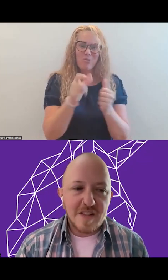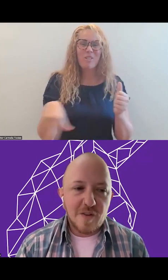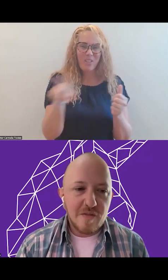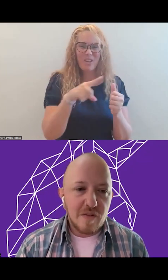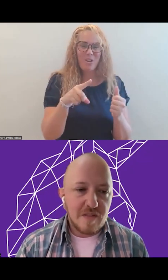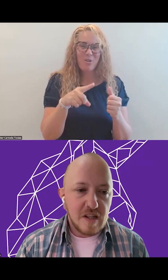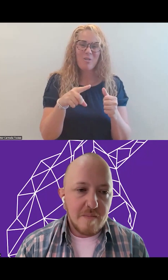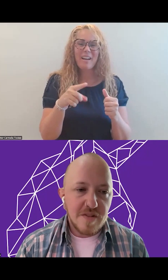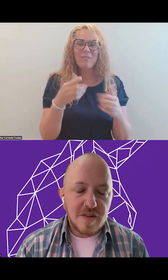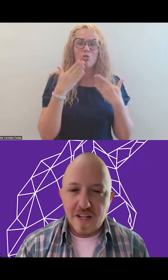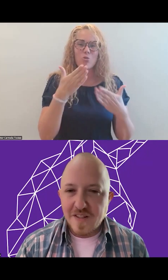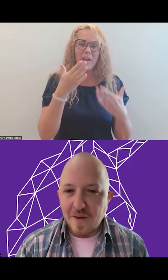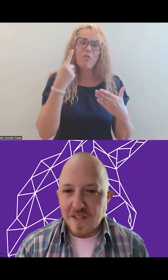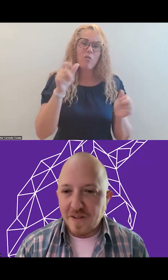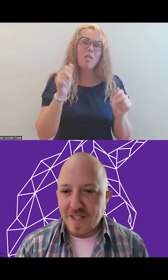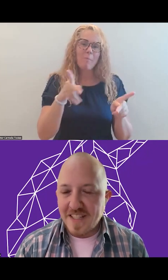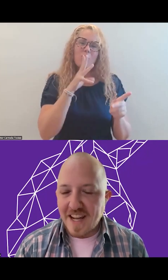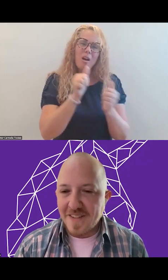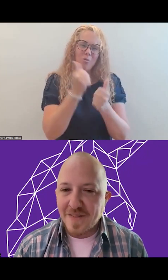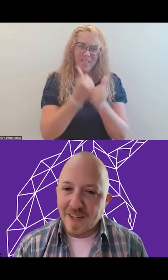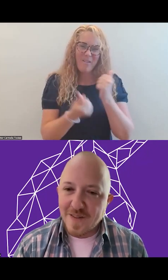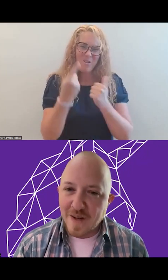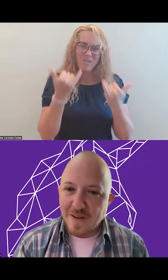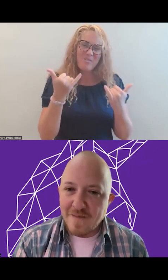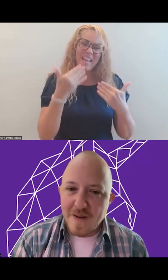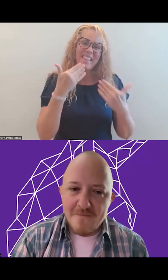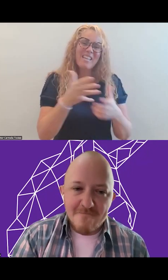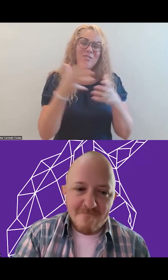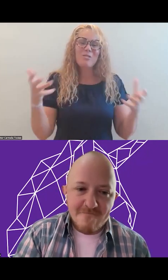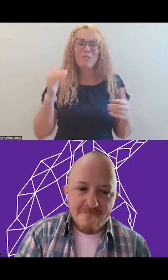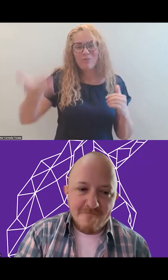WILL BE HAPPY TO TALK WITH YOU. THANK YOU SO MUCH FOR HAVING ME.